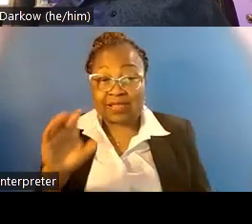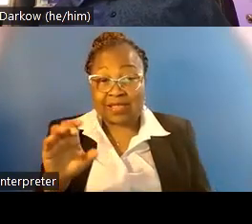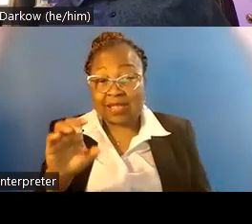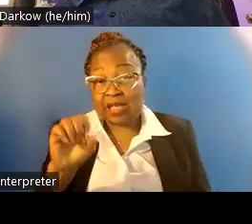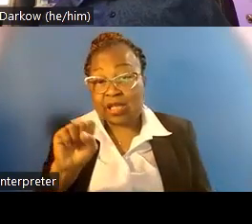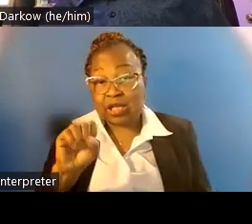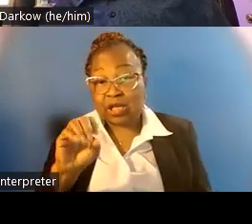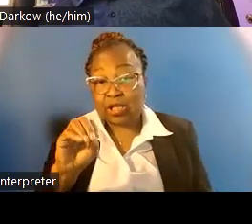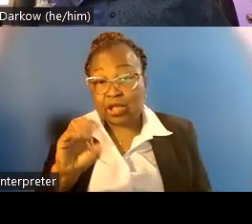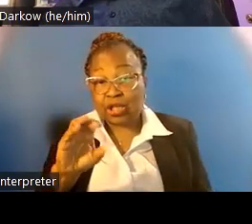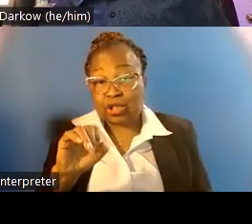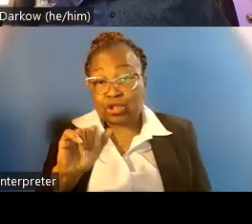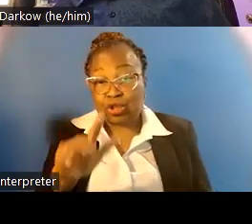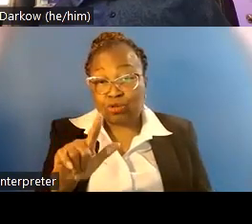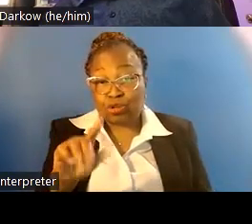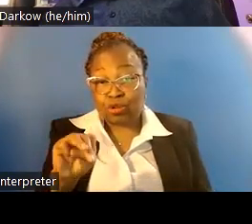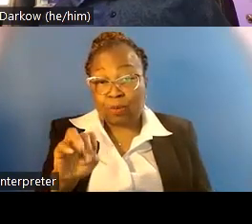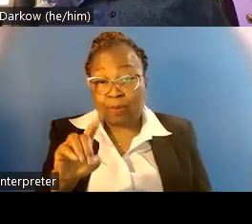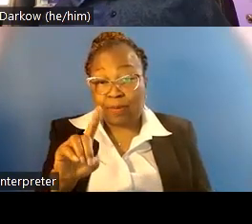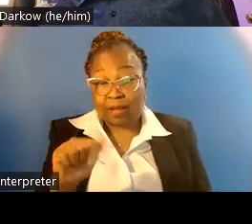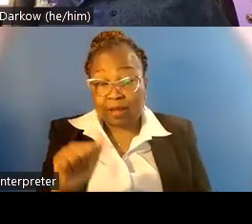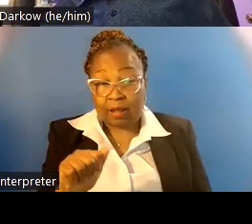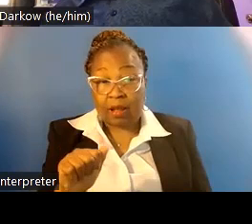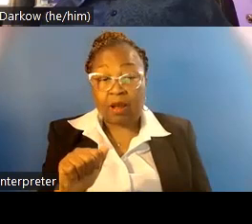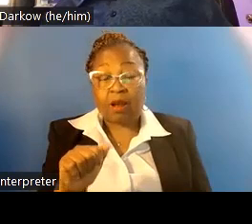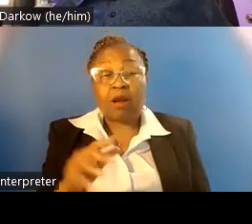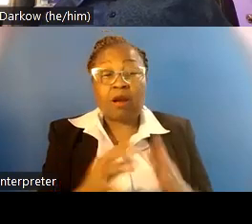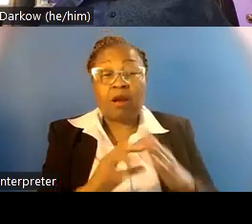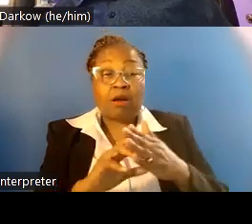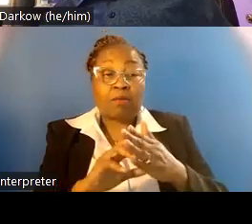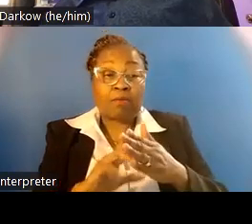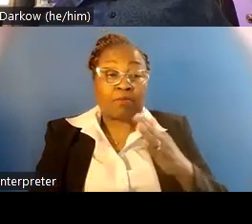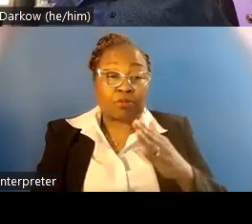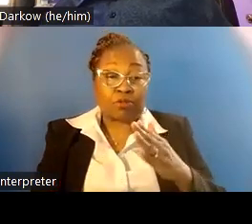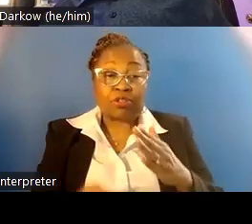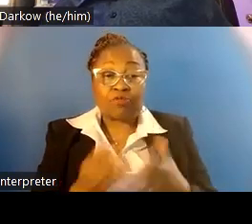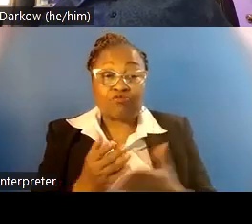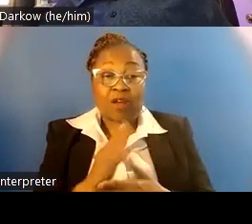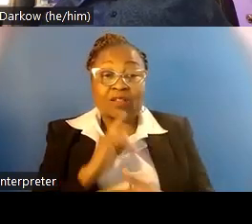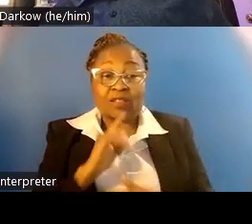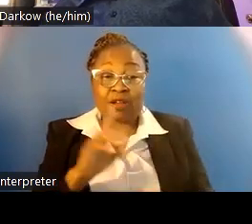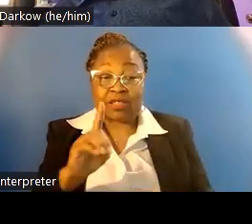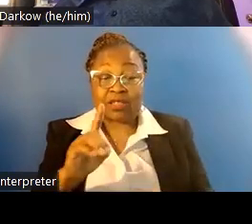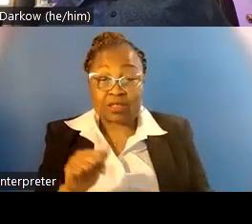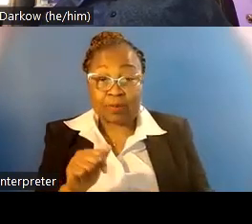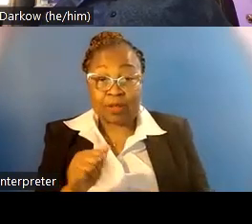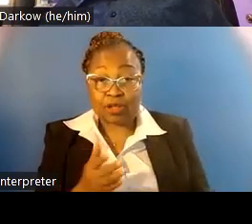One says abortion rights are disability rights and one says keep the quad center accessible.